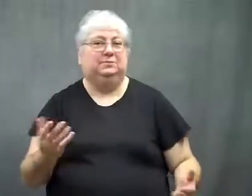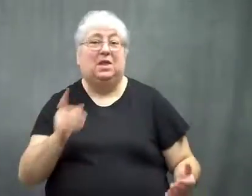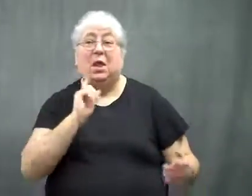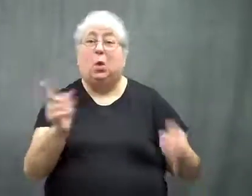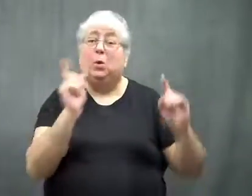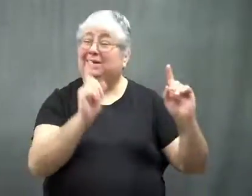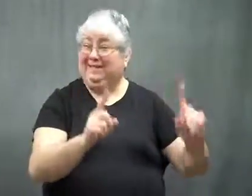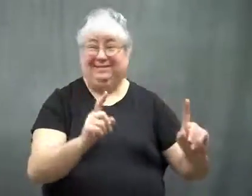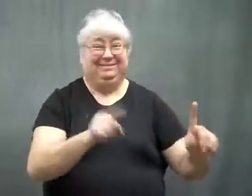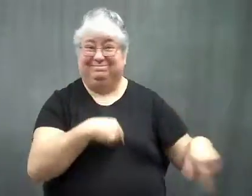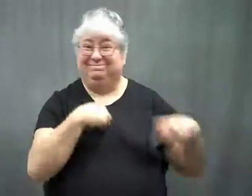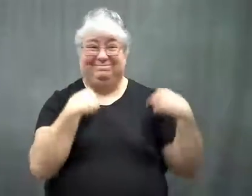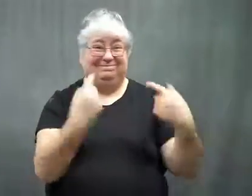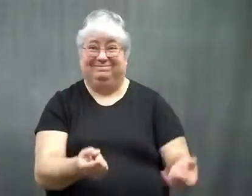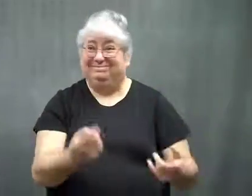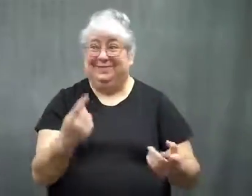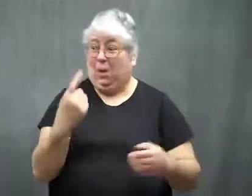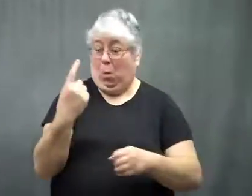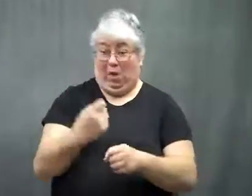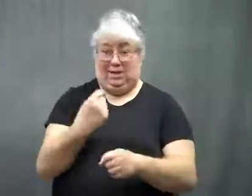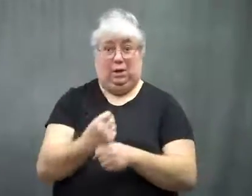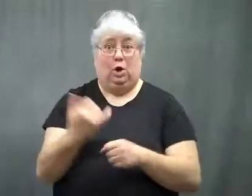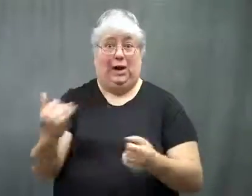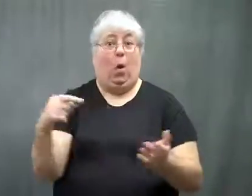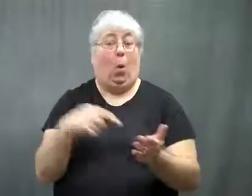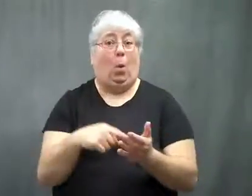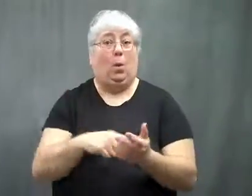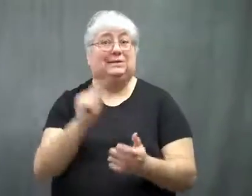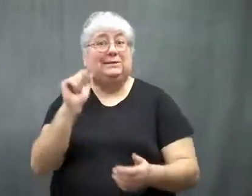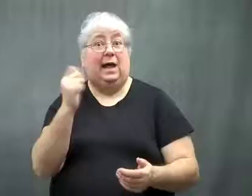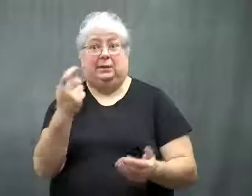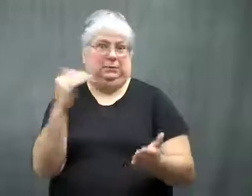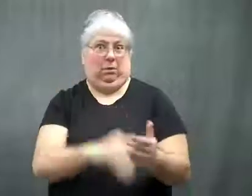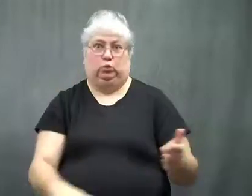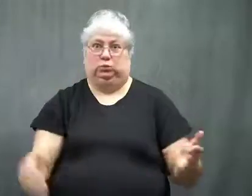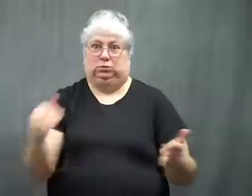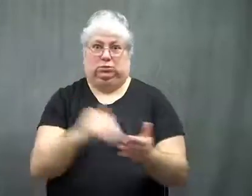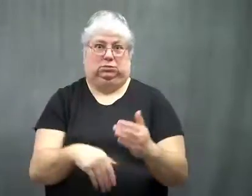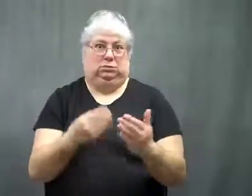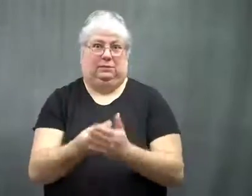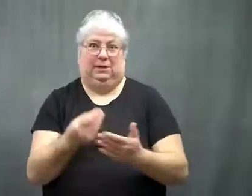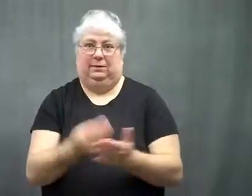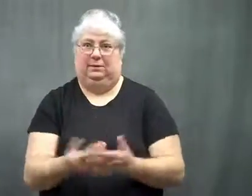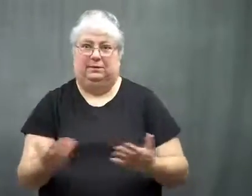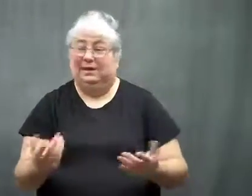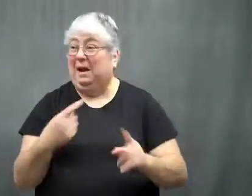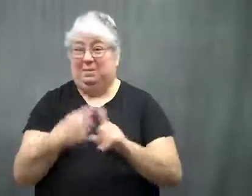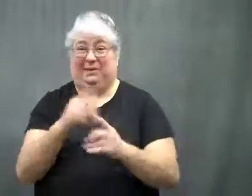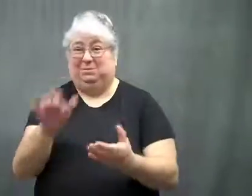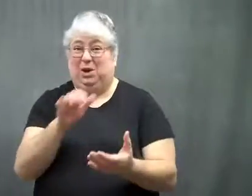In the past year, he owed thousands in unpaid taxes.